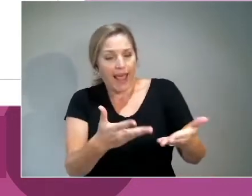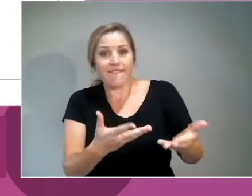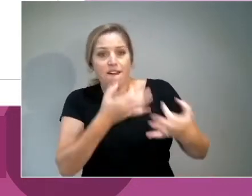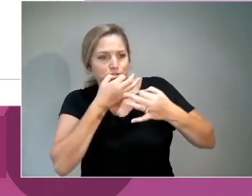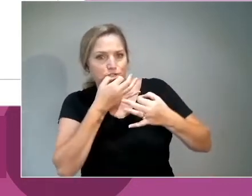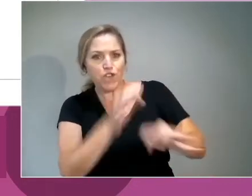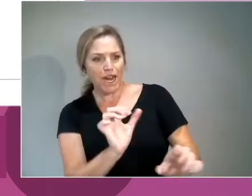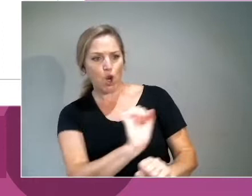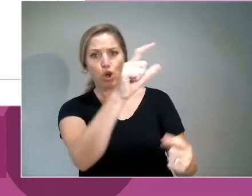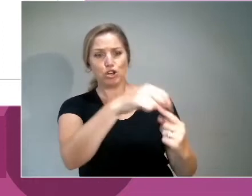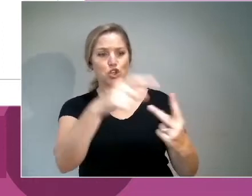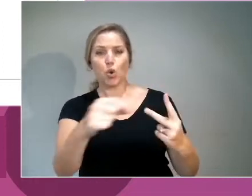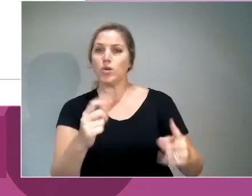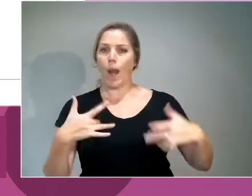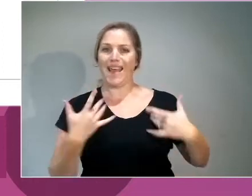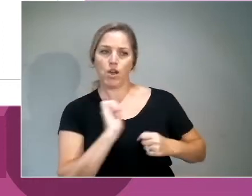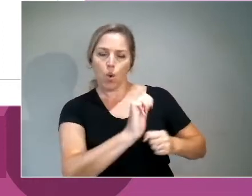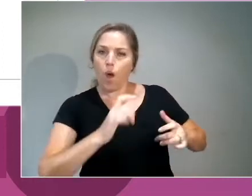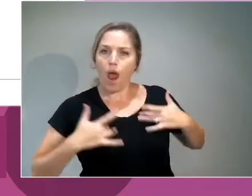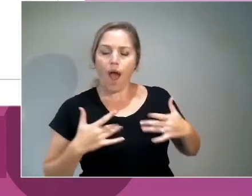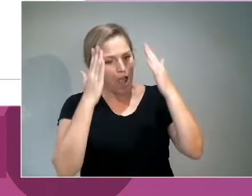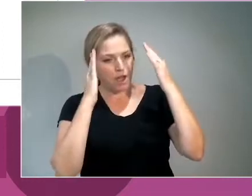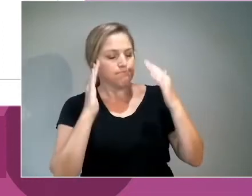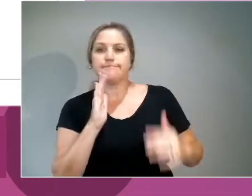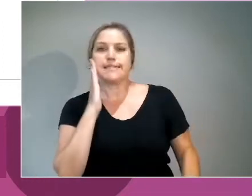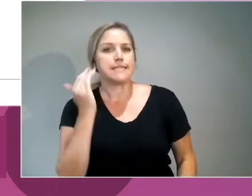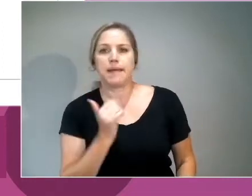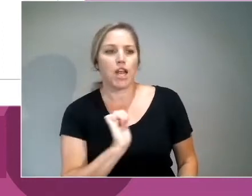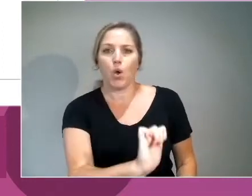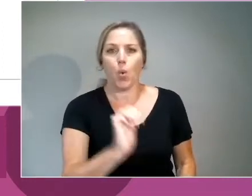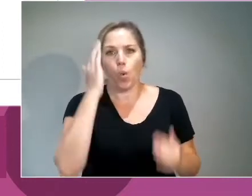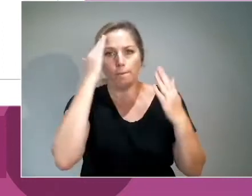health challenges. So it's deeply embedding into the fact that we all have mental health. Like,